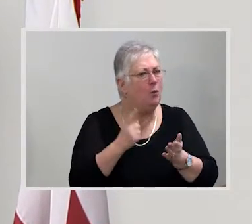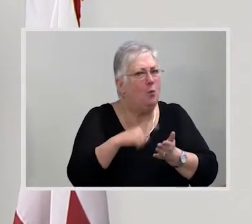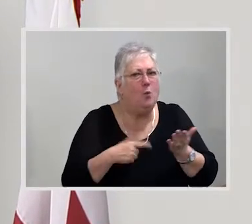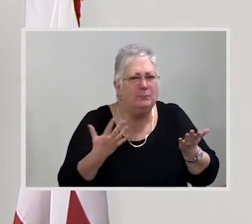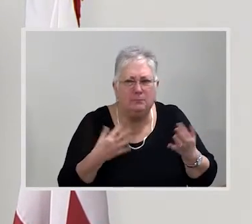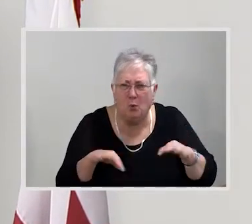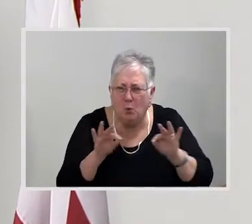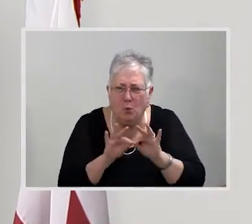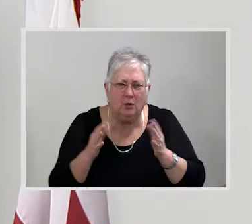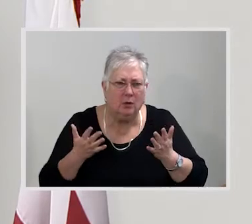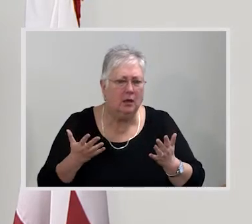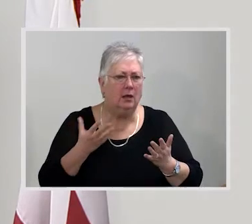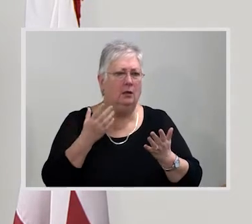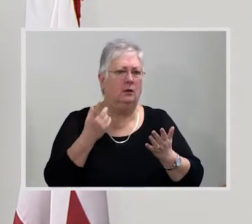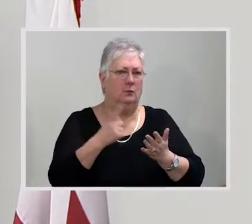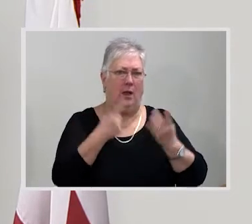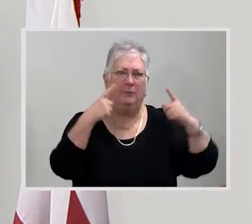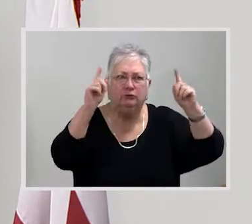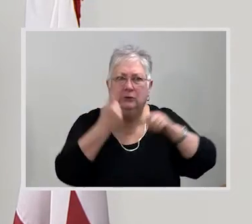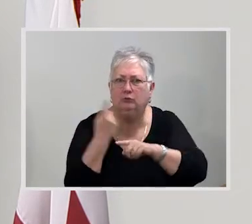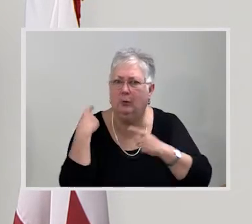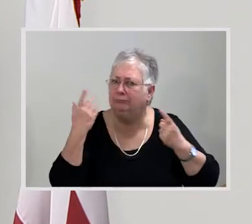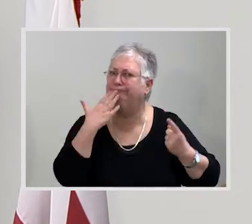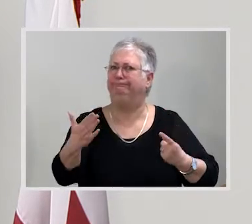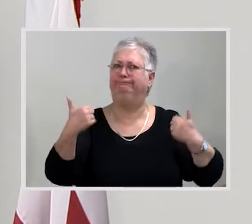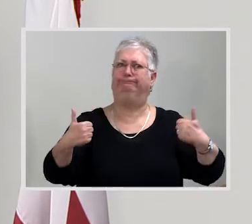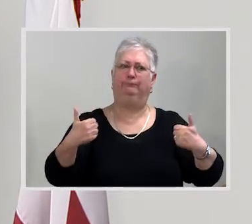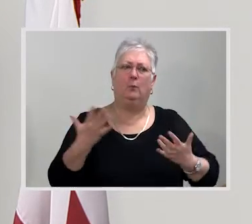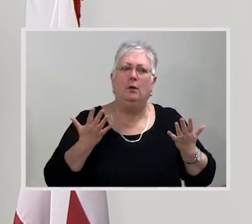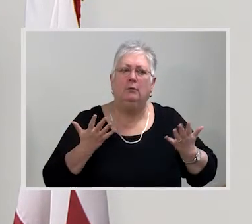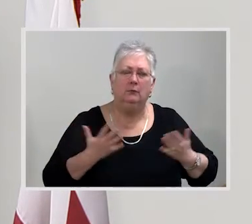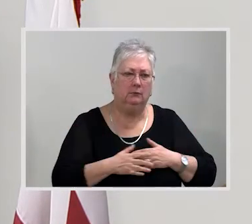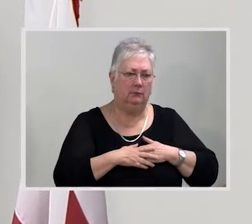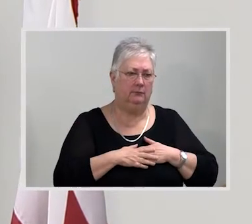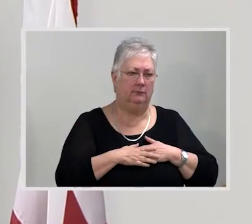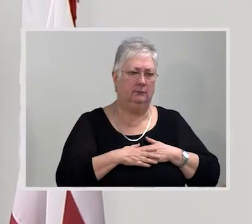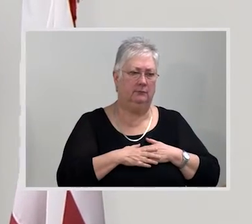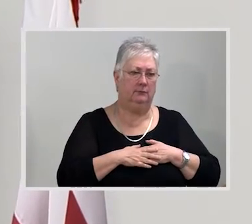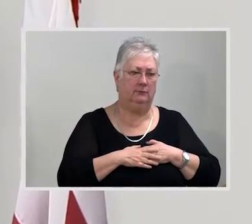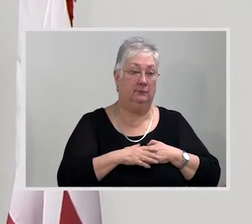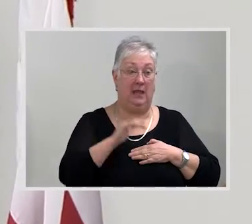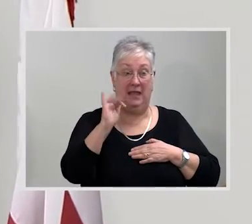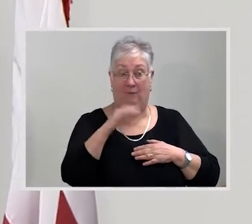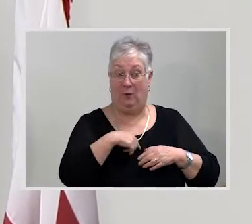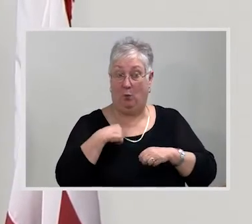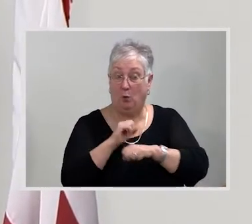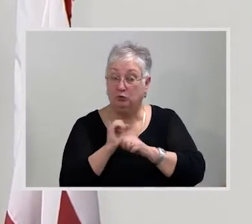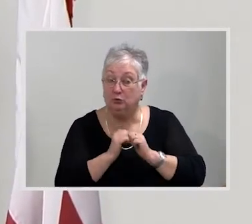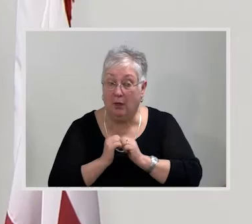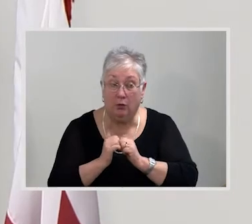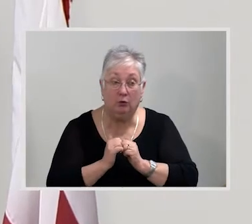AND JUST THINK ABOUT WHAT WE CAN DO TOGETHER IF WE DOUBLE DOWN ON ALL THESE ISSUES. IN EDUCATION, WE WERE ABLE TO